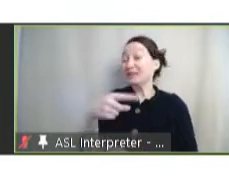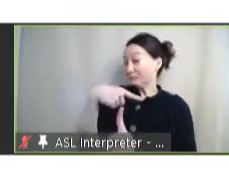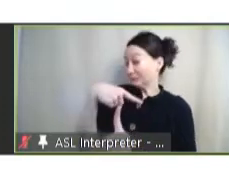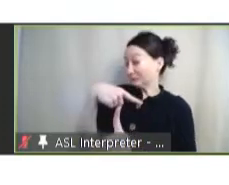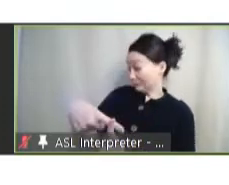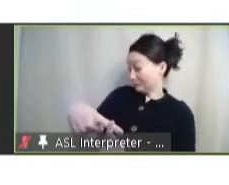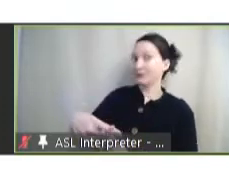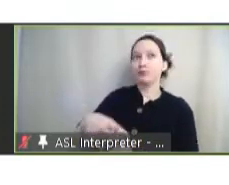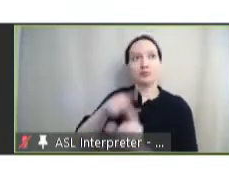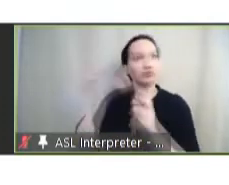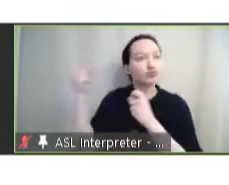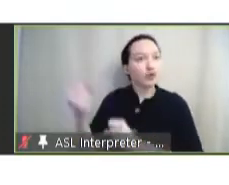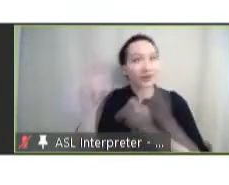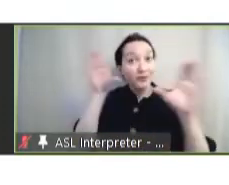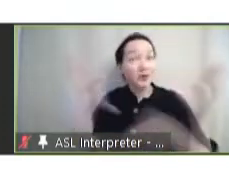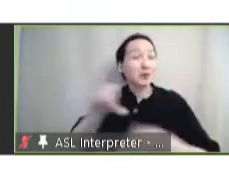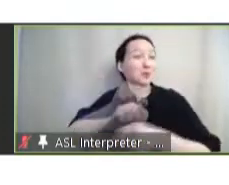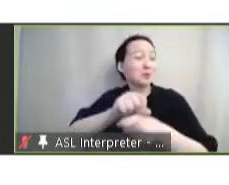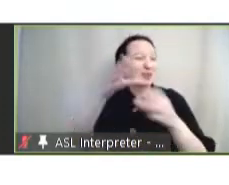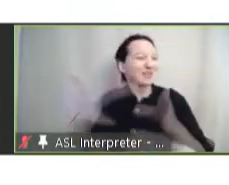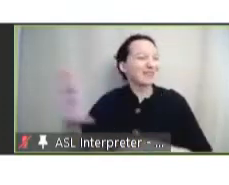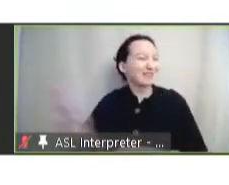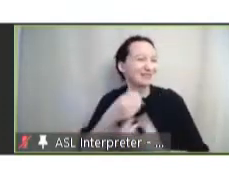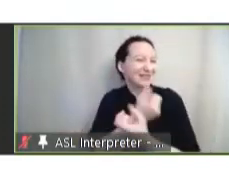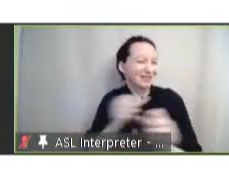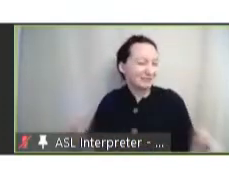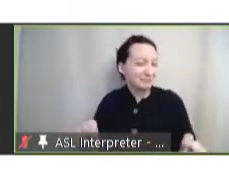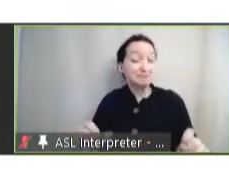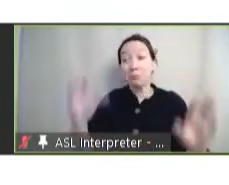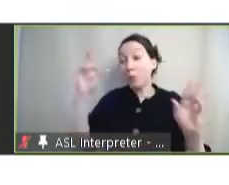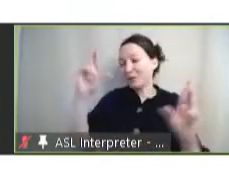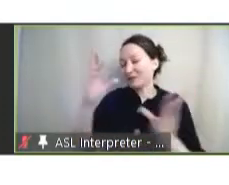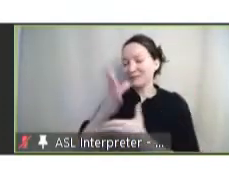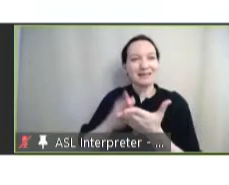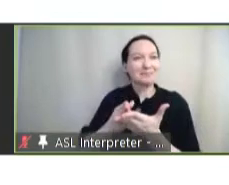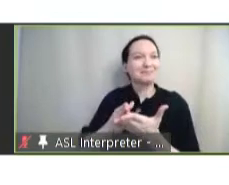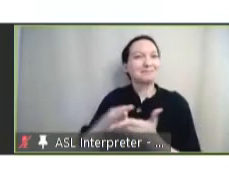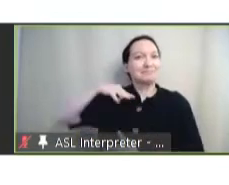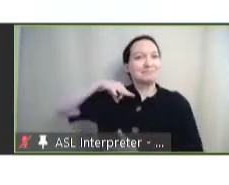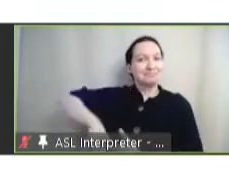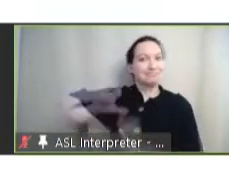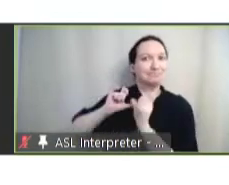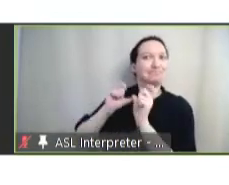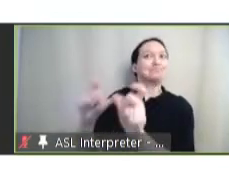really focused on worker safety. And I hope some of that is a dividend that will continue past the